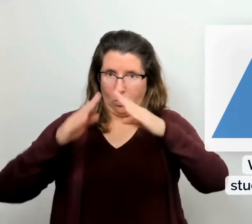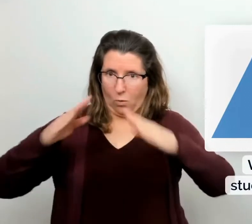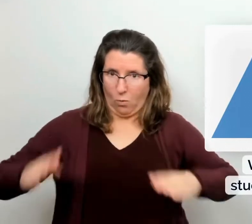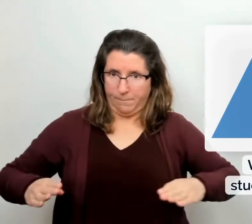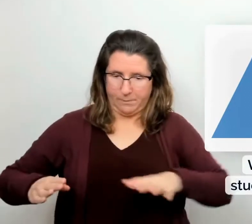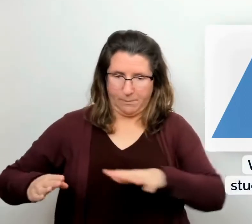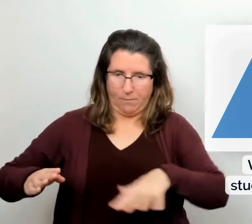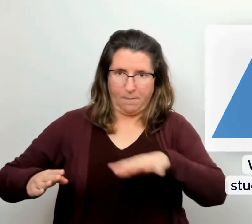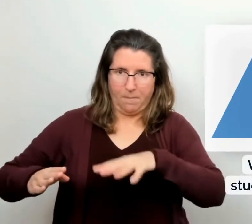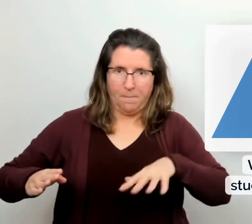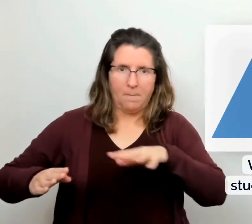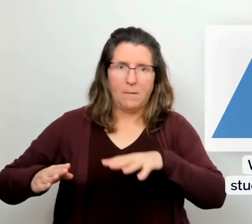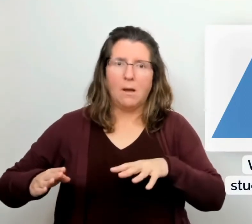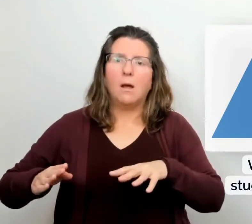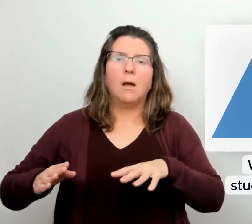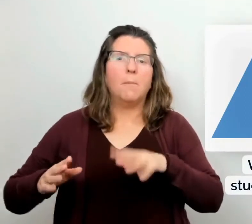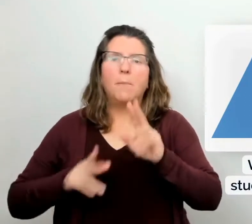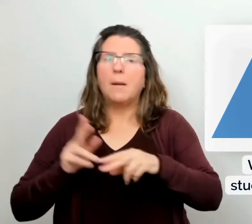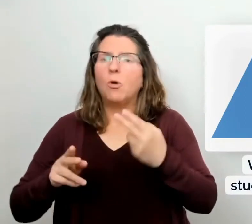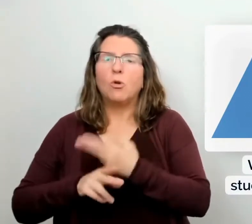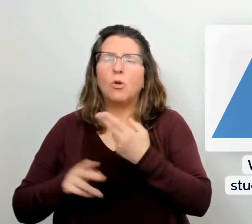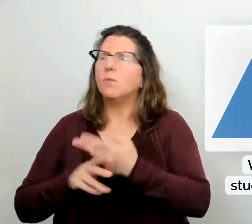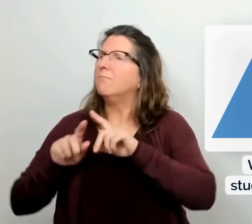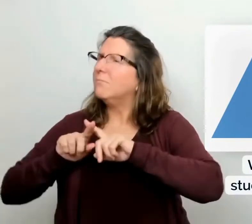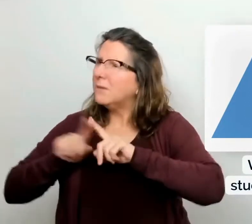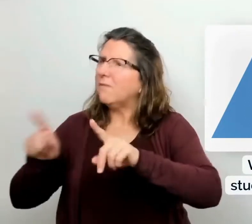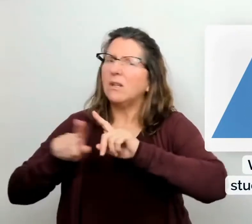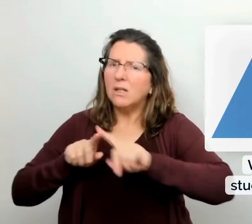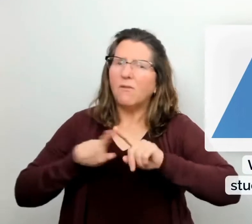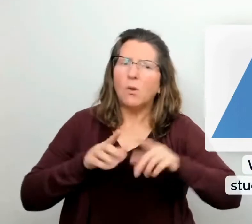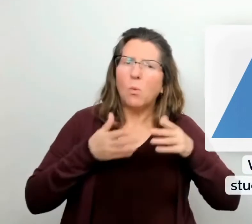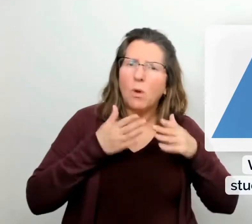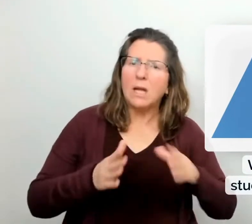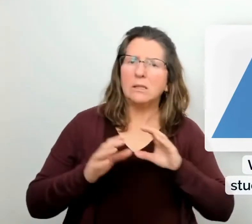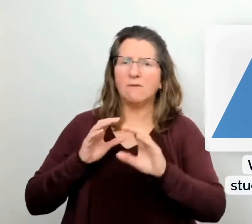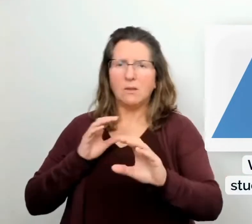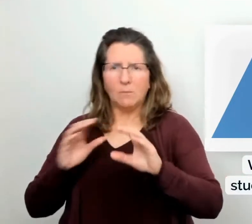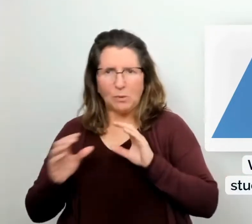Lower down on the triangle are those of us who use alternative ways of communicating.